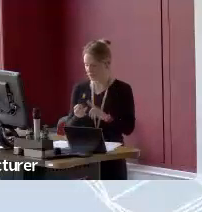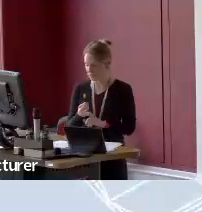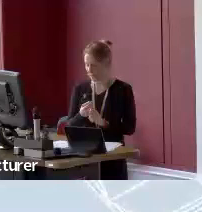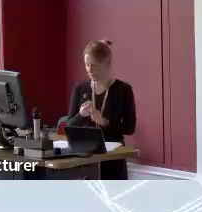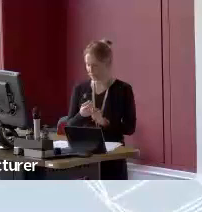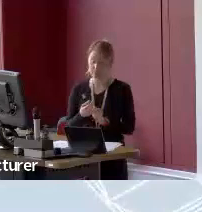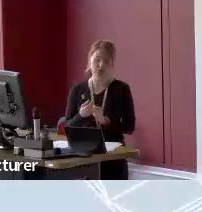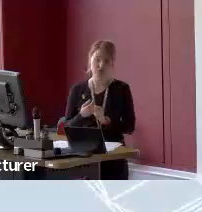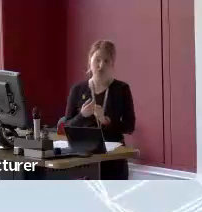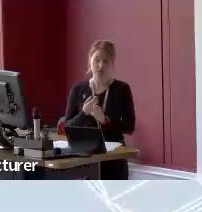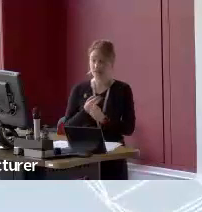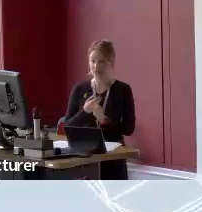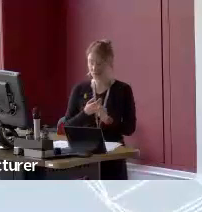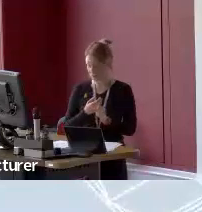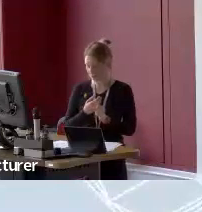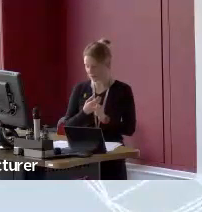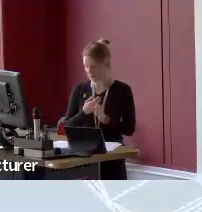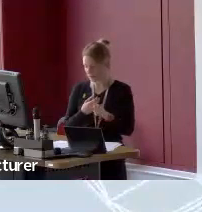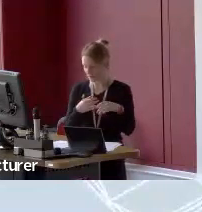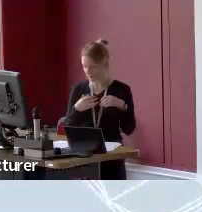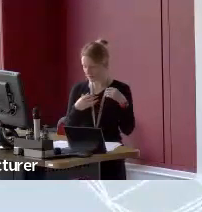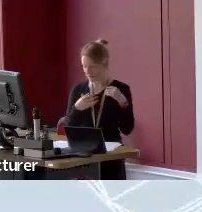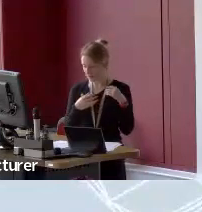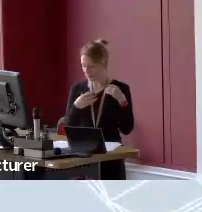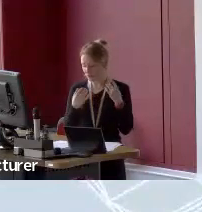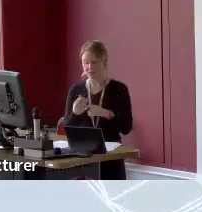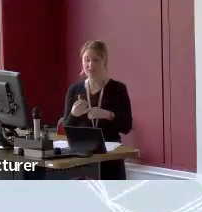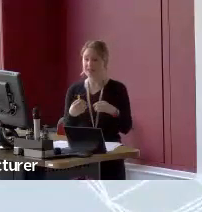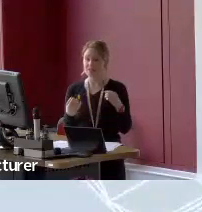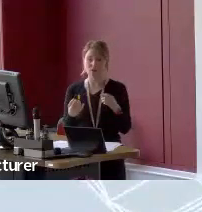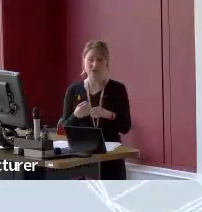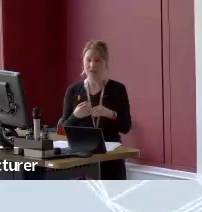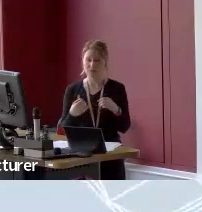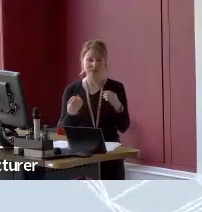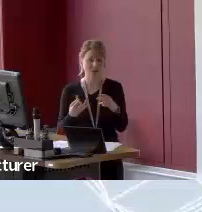and impact and research communications across university. Lots of ideas, lots of templates,